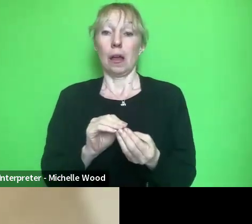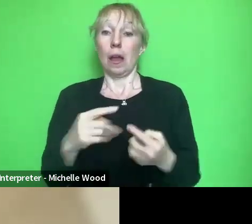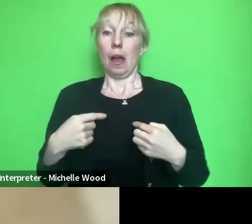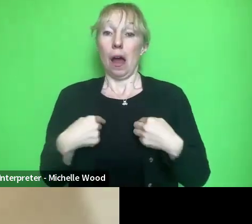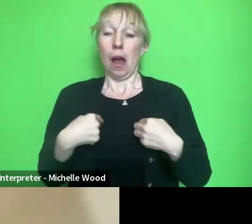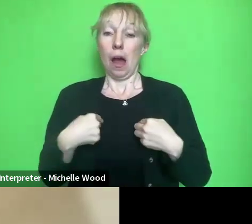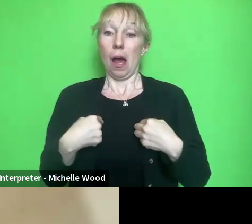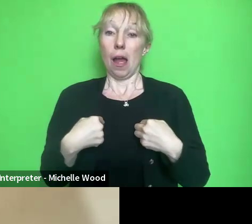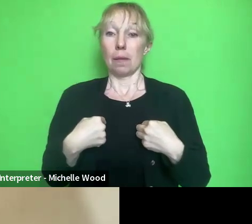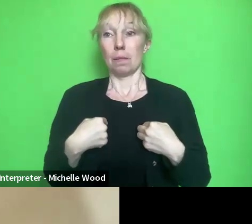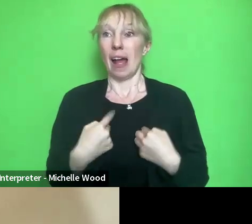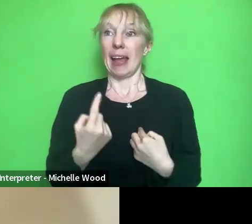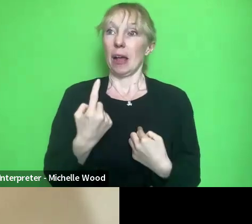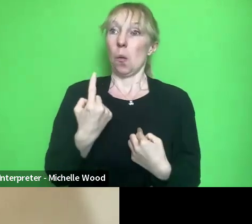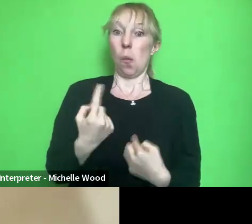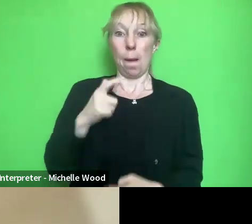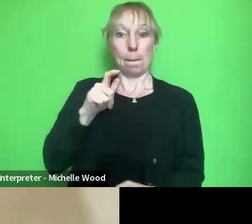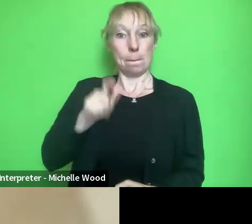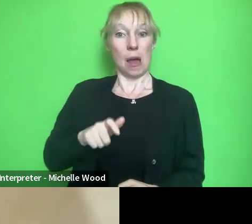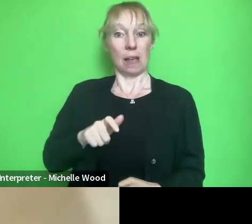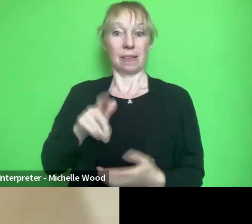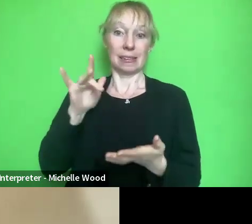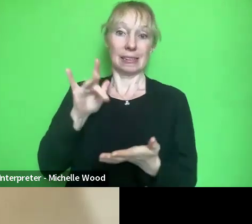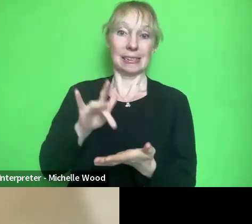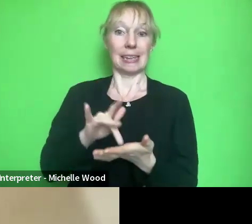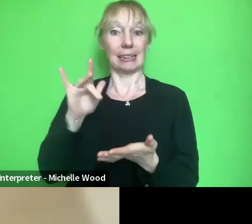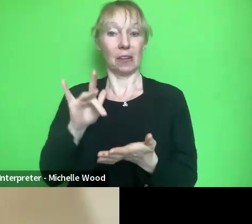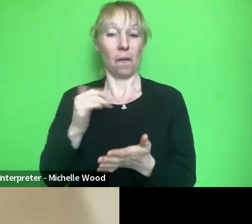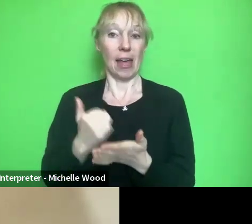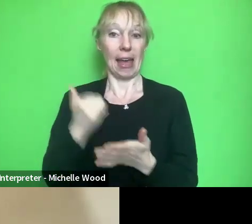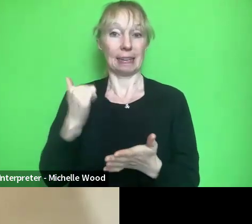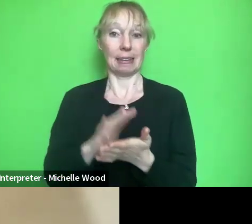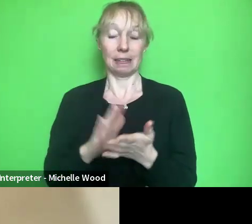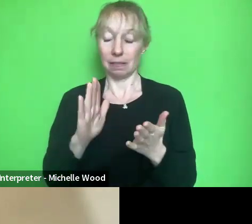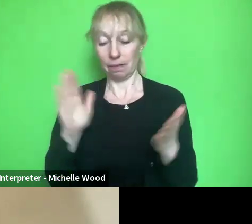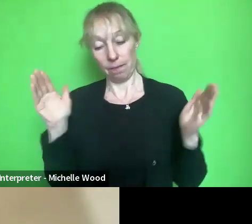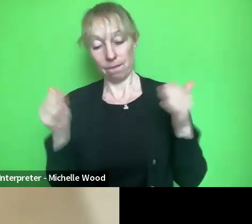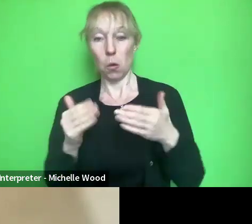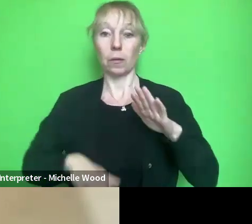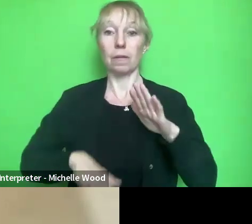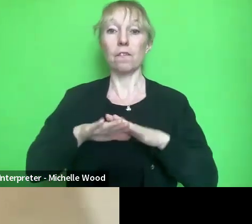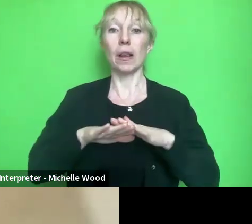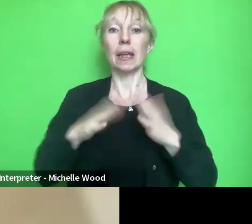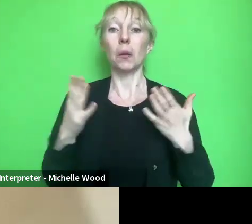sort of one-man band, one-person center of excellence focused wholly on inclusion and diversity.